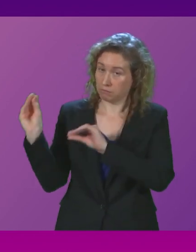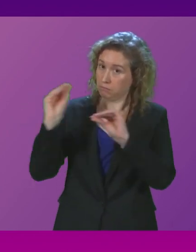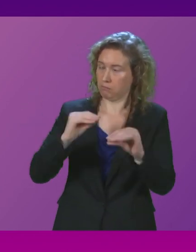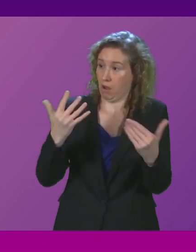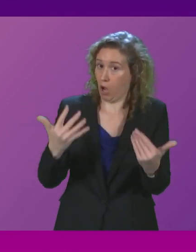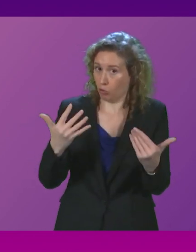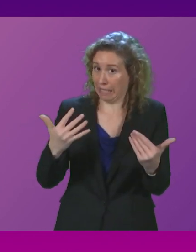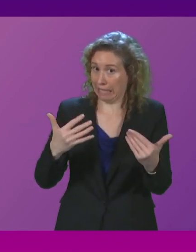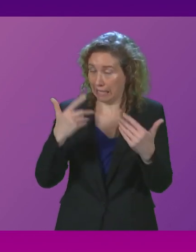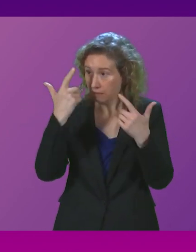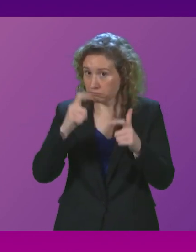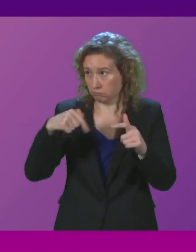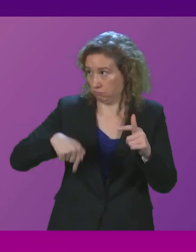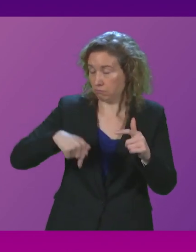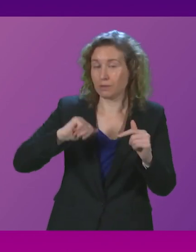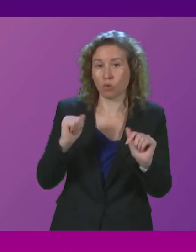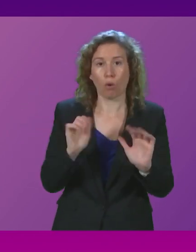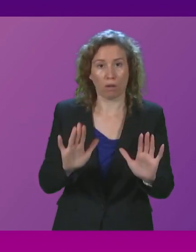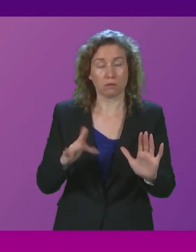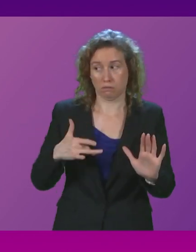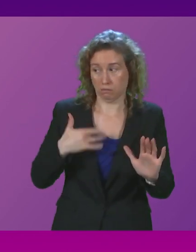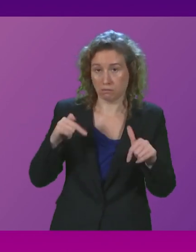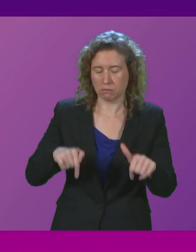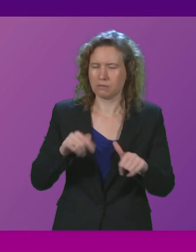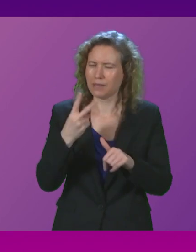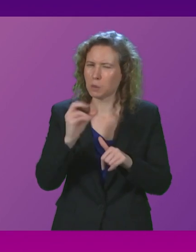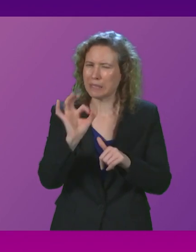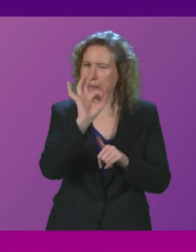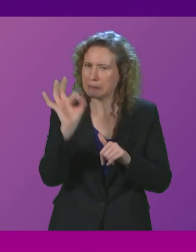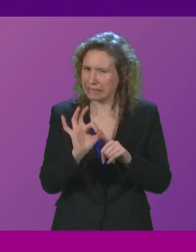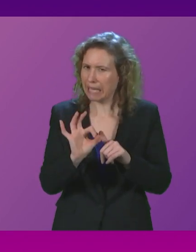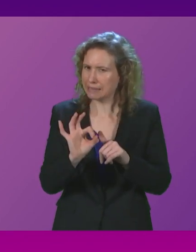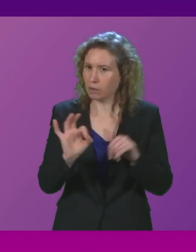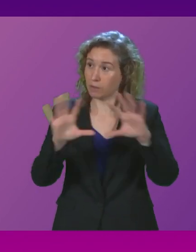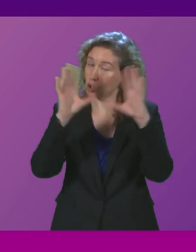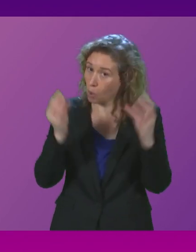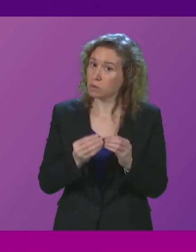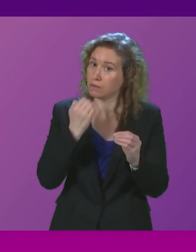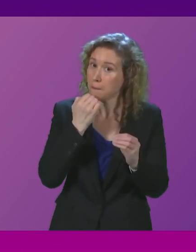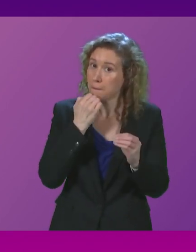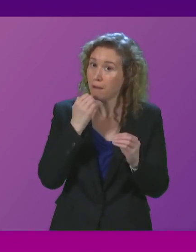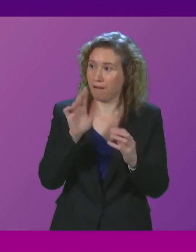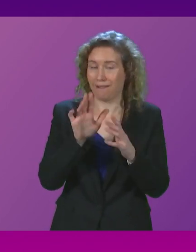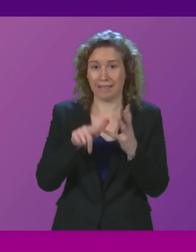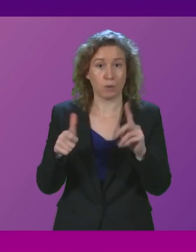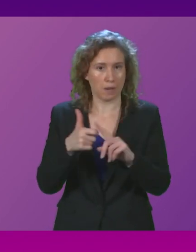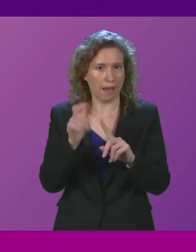being accommodated in Scotland, which is almost 20 per cent of the total number in the United Kingdom.